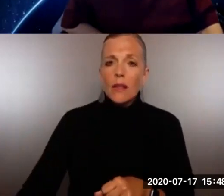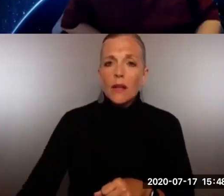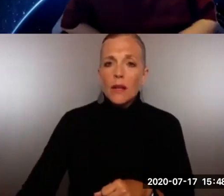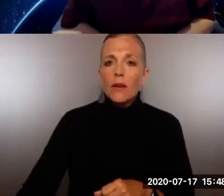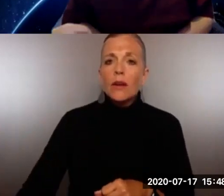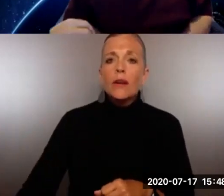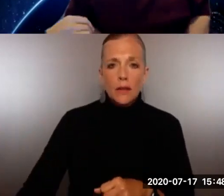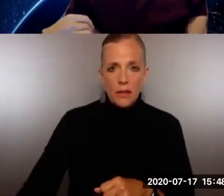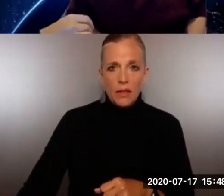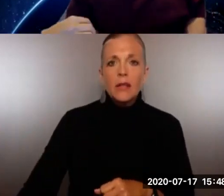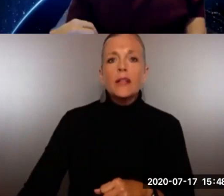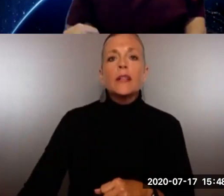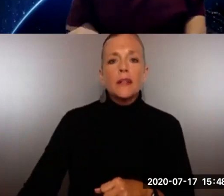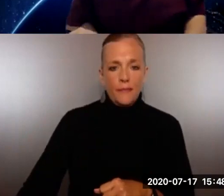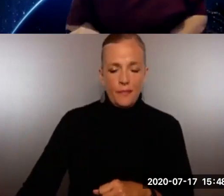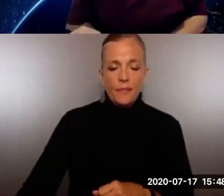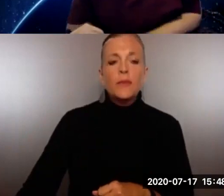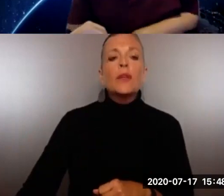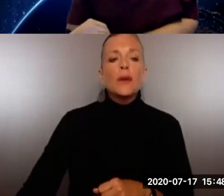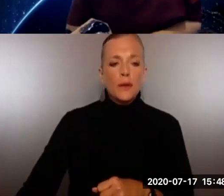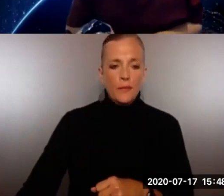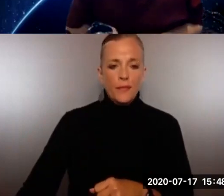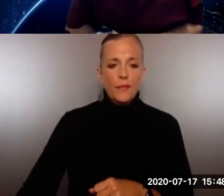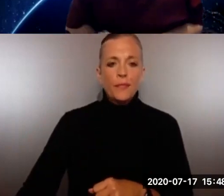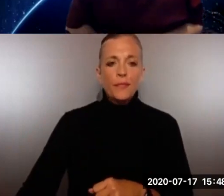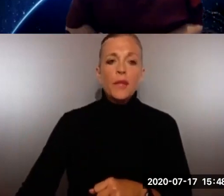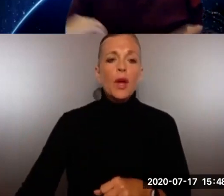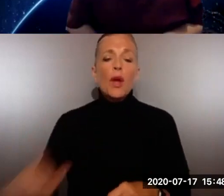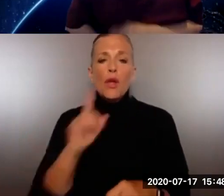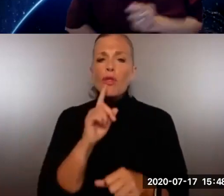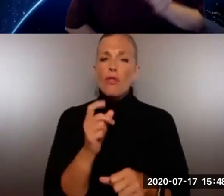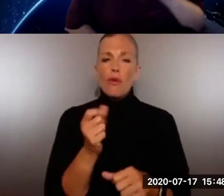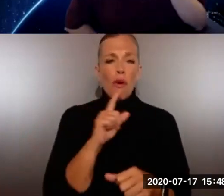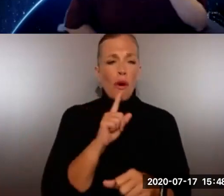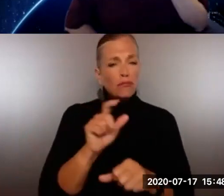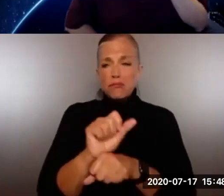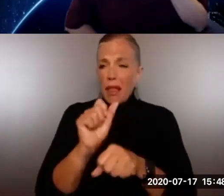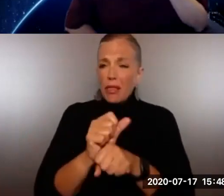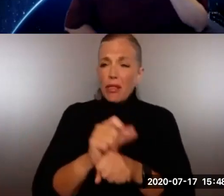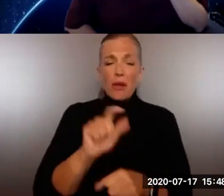as well as the farthest flung corners of the earth,